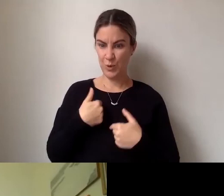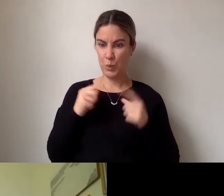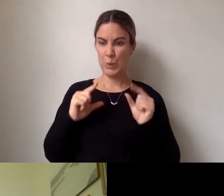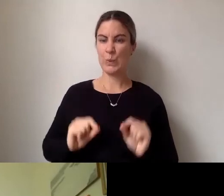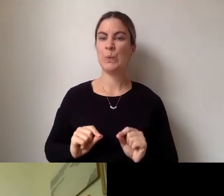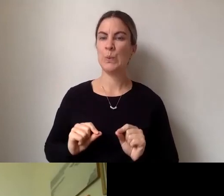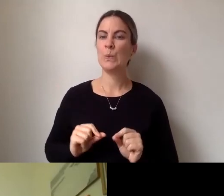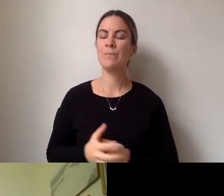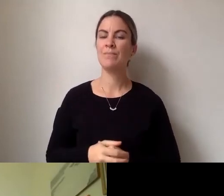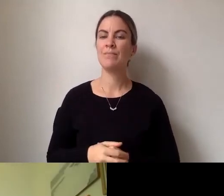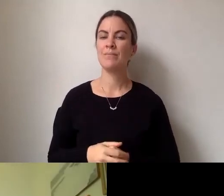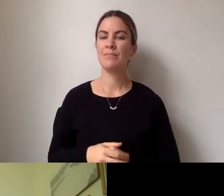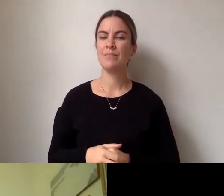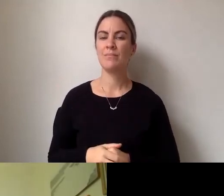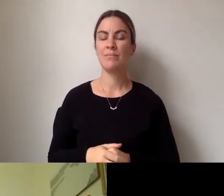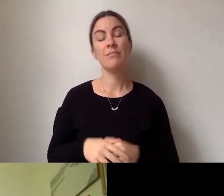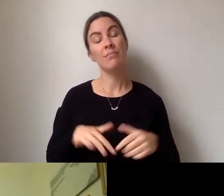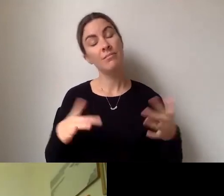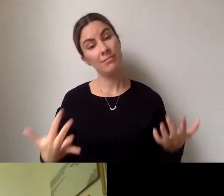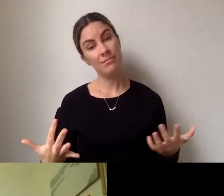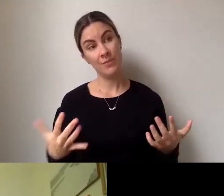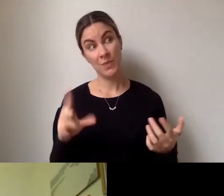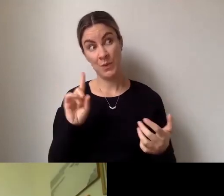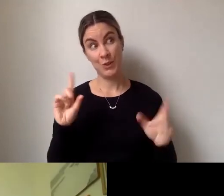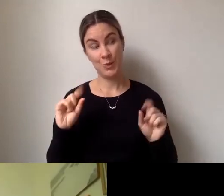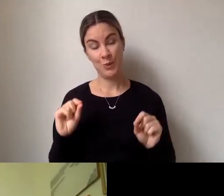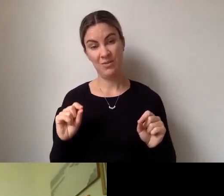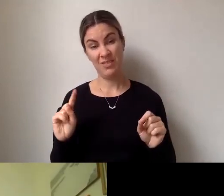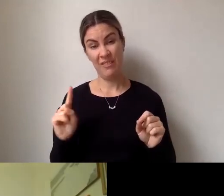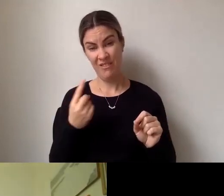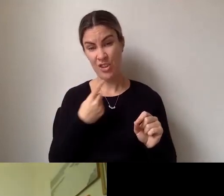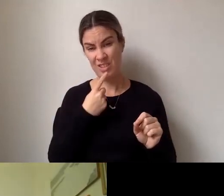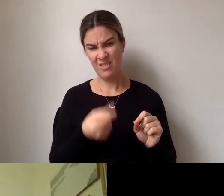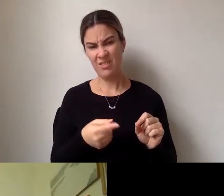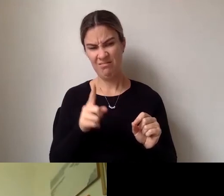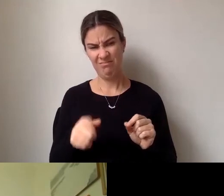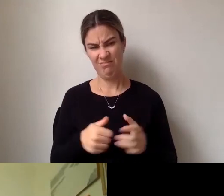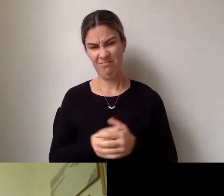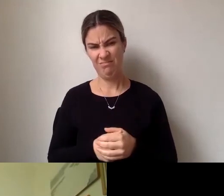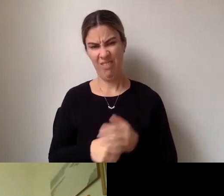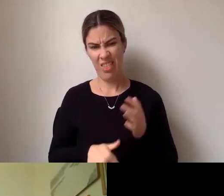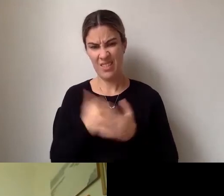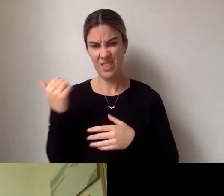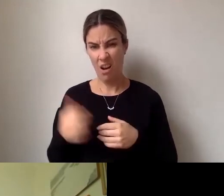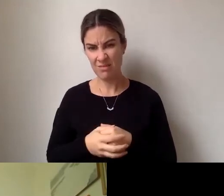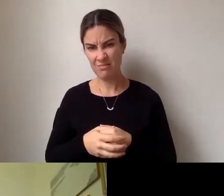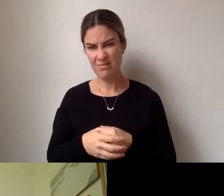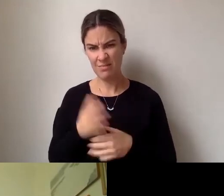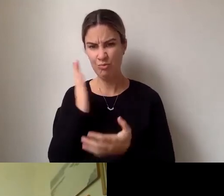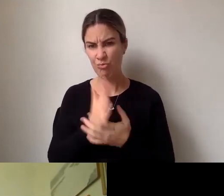Firstly, I want to say that sucks. And that's a really - I'm really sorry.